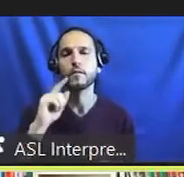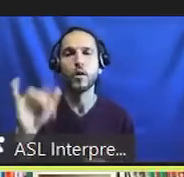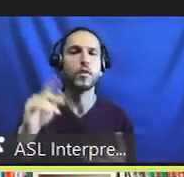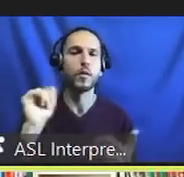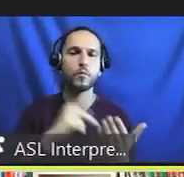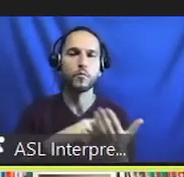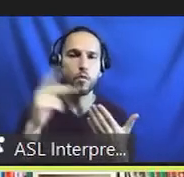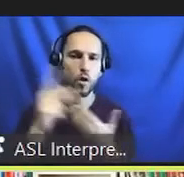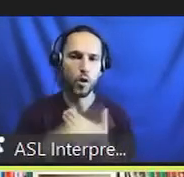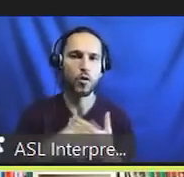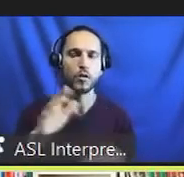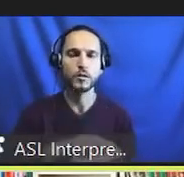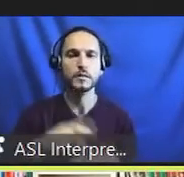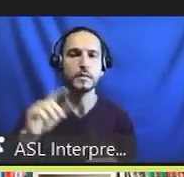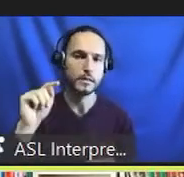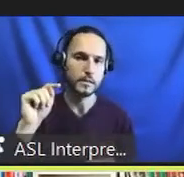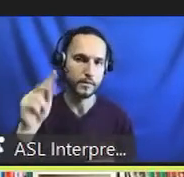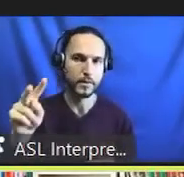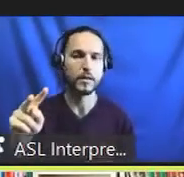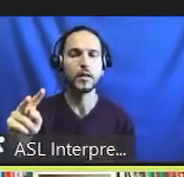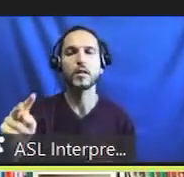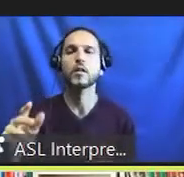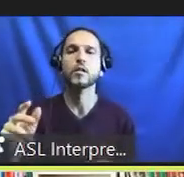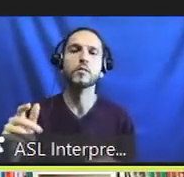on television, large-scale events,